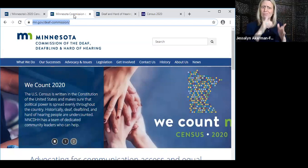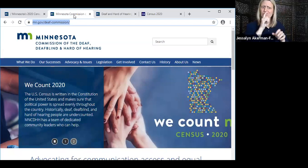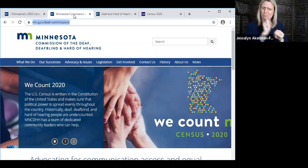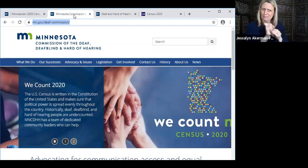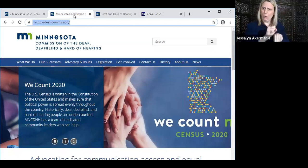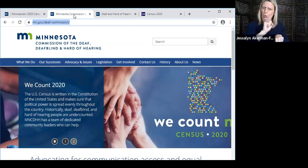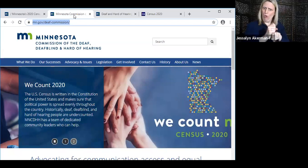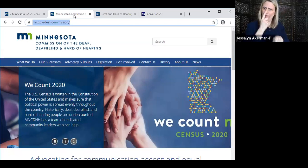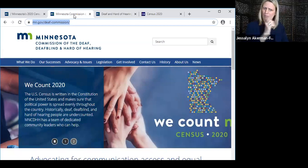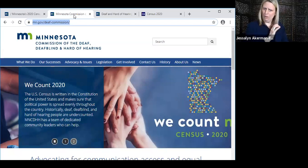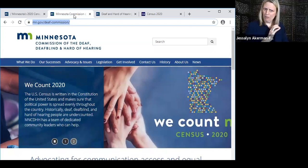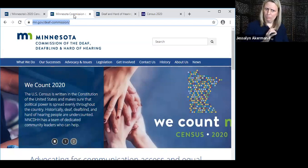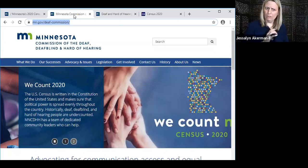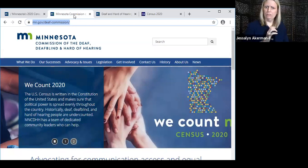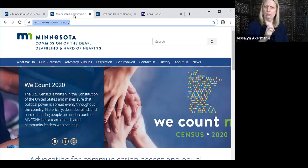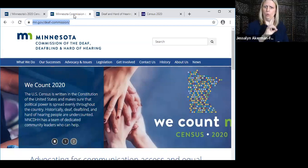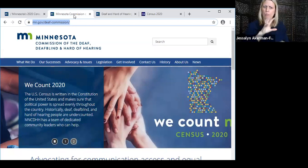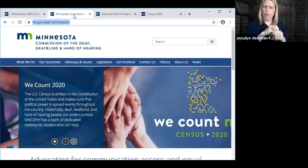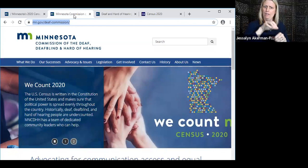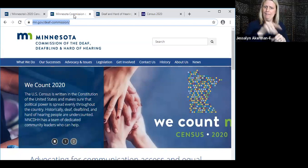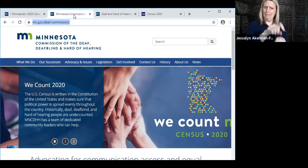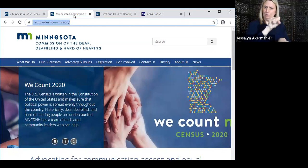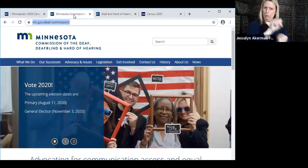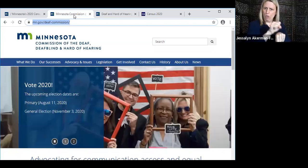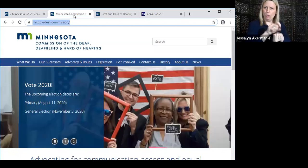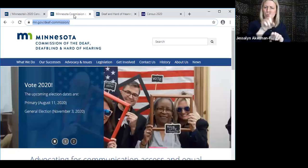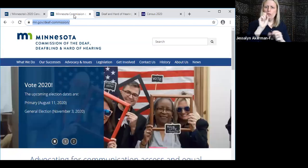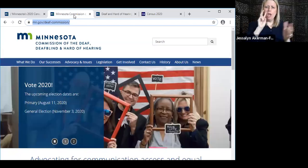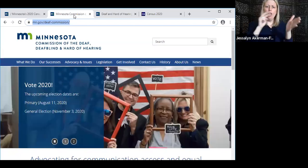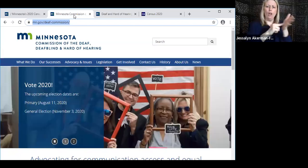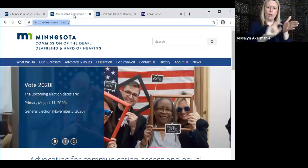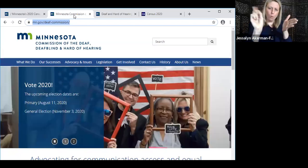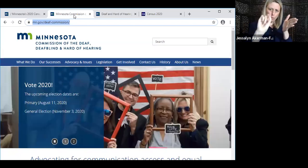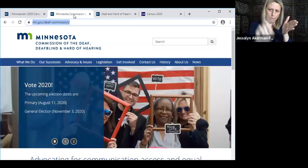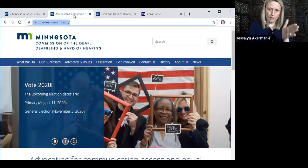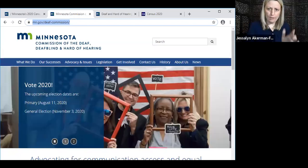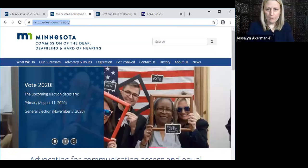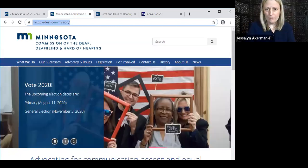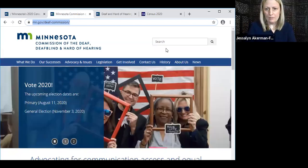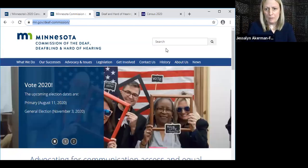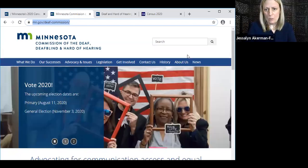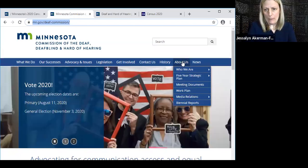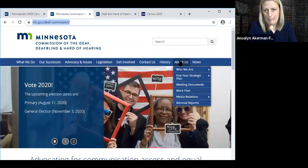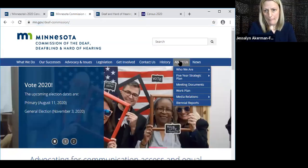There's a tab for Census, and you can find the information there. And what are the actual contractors